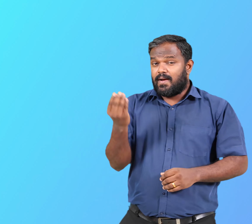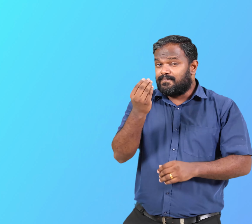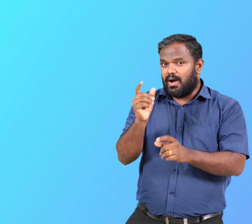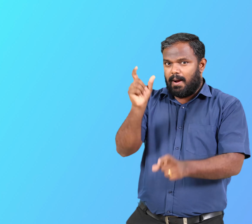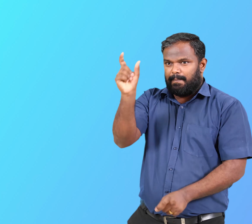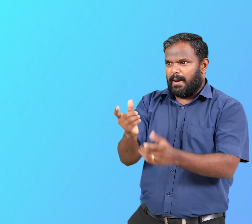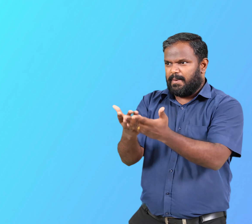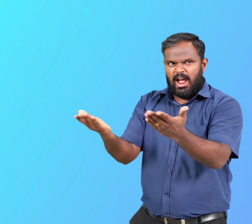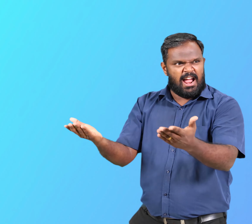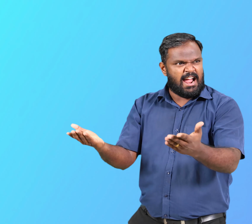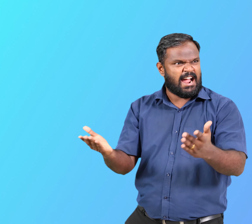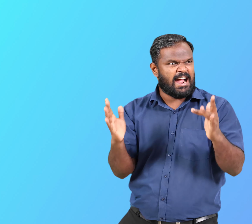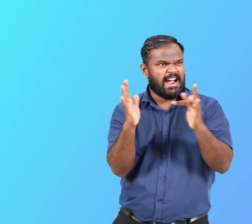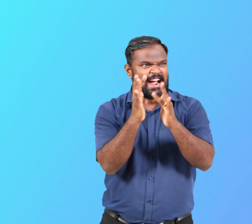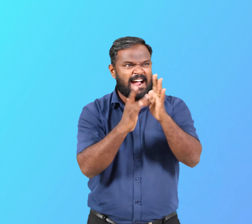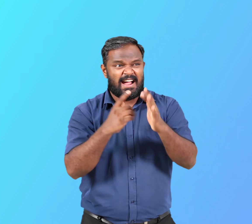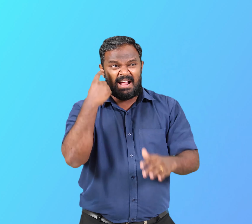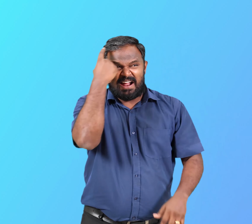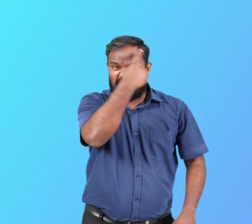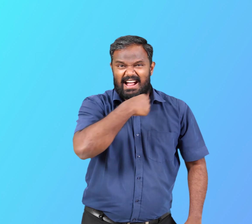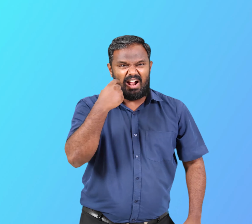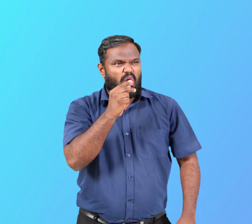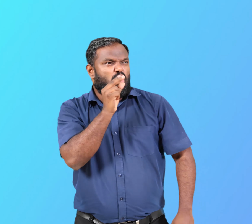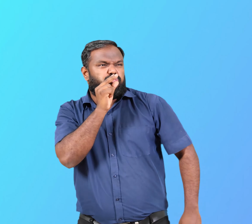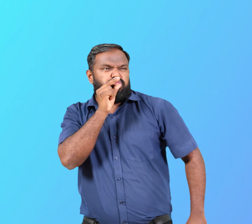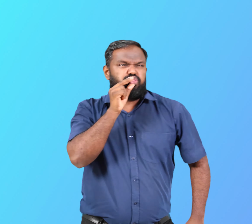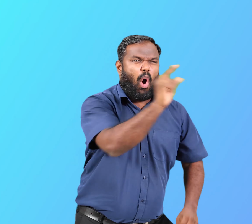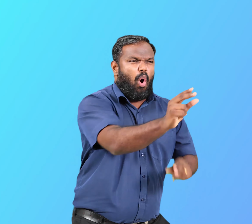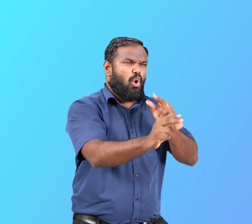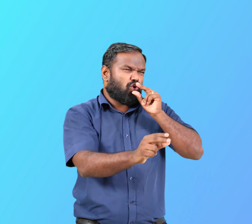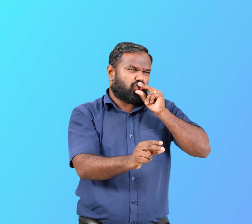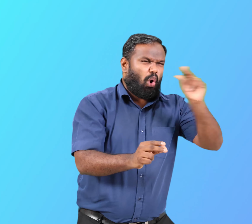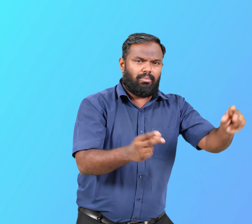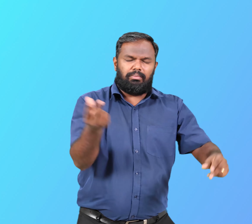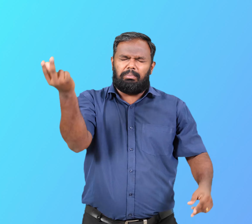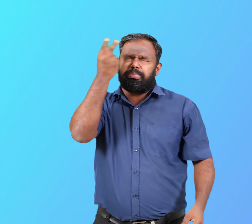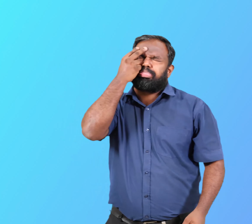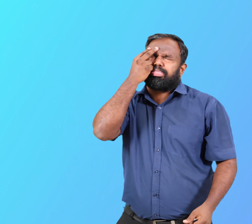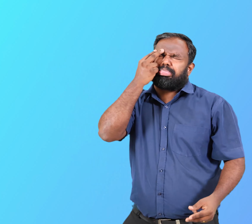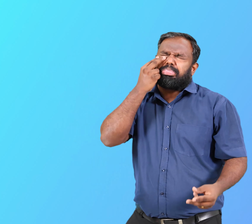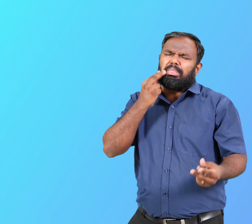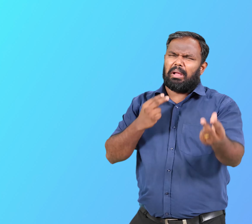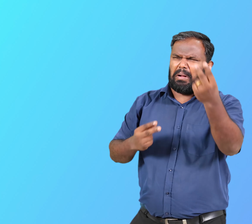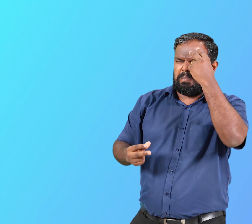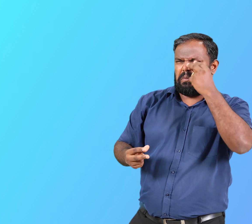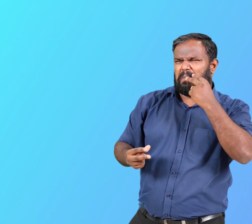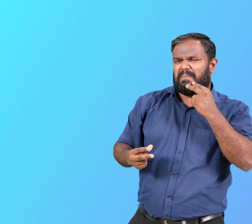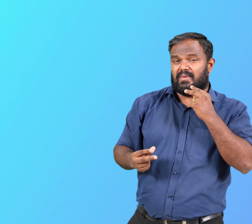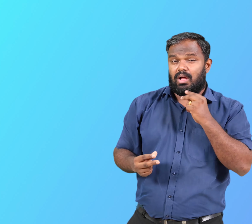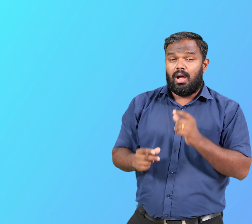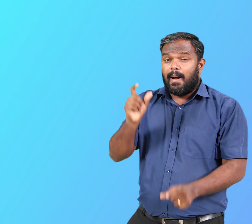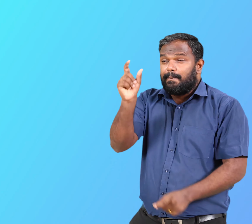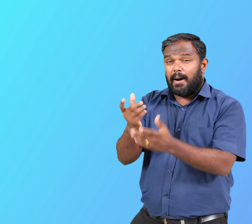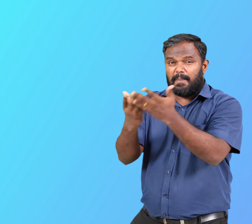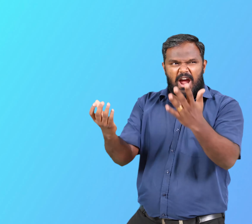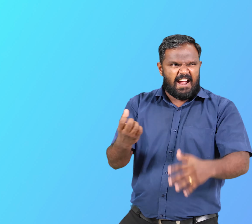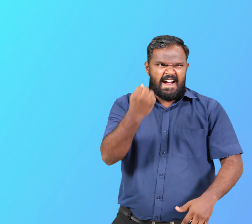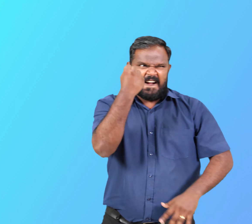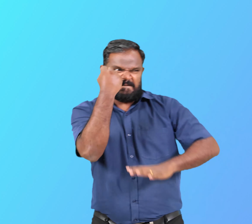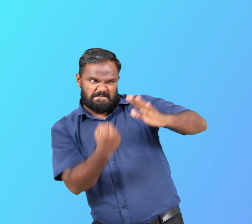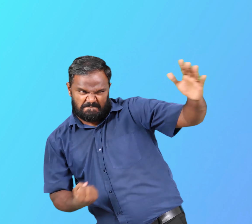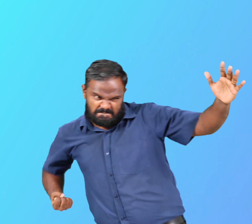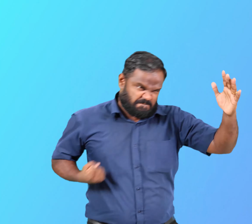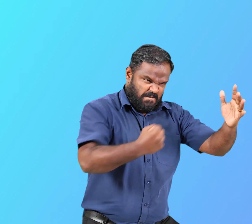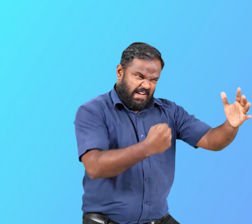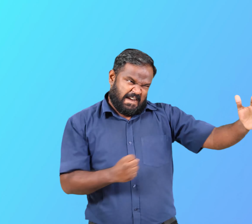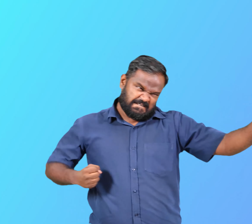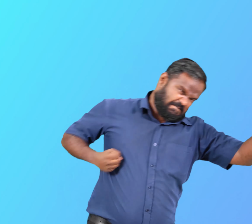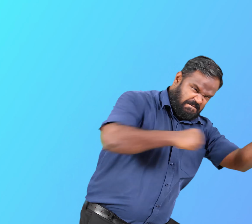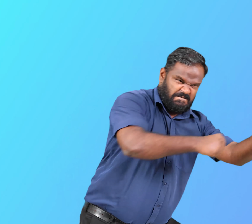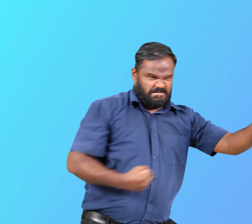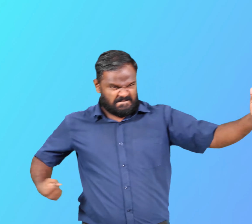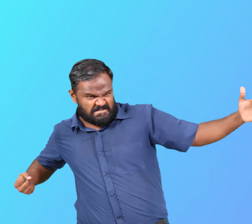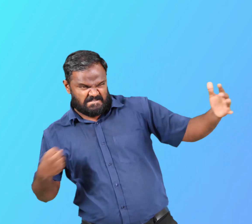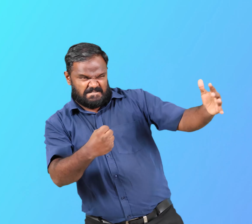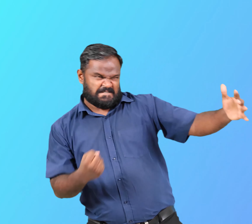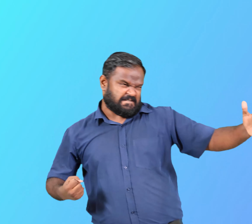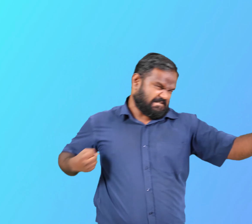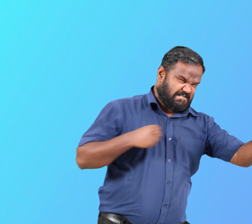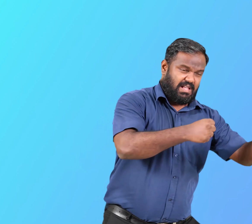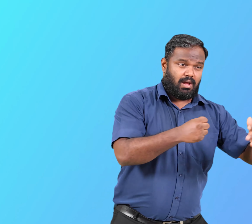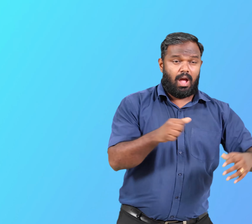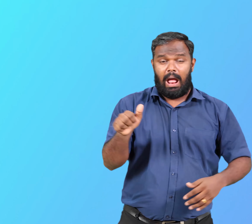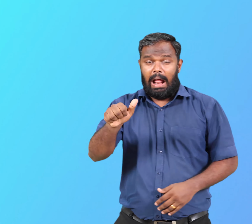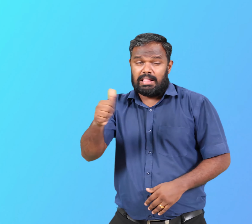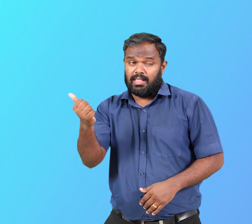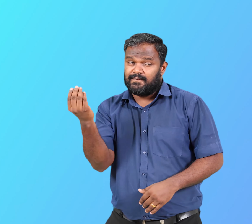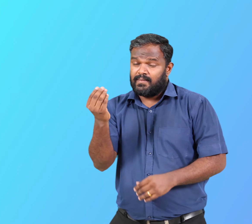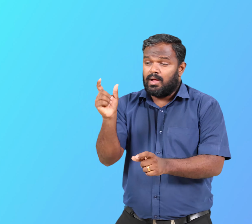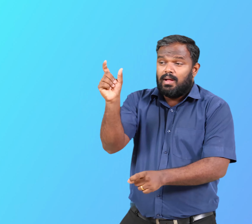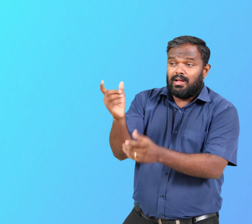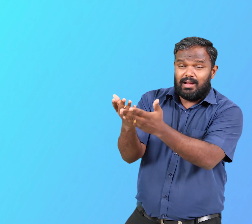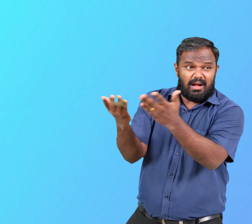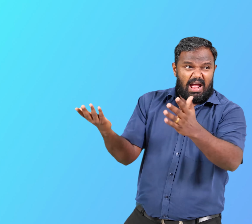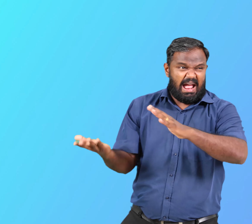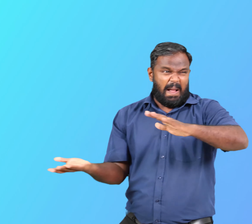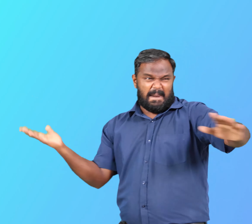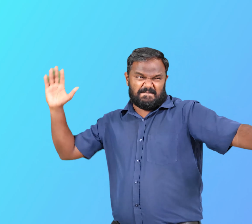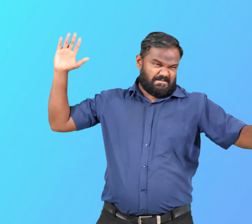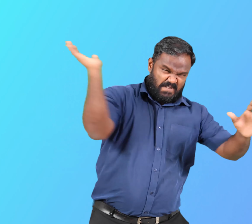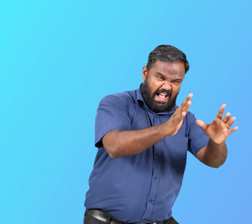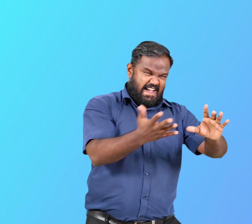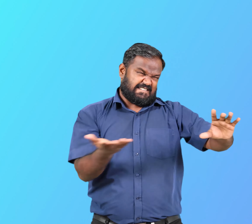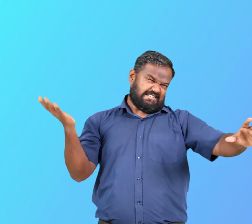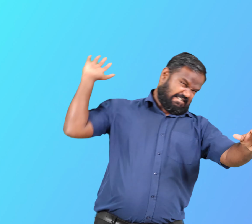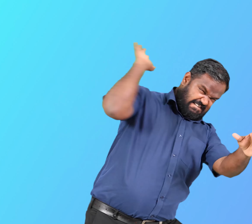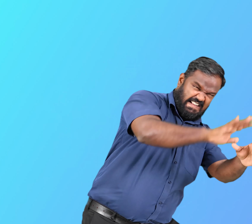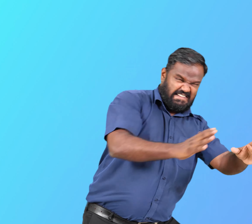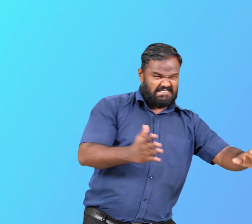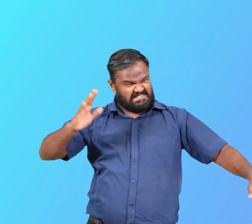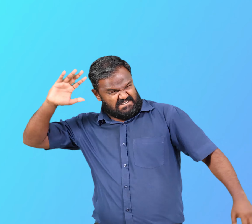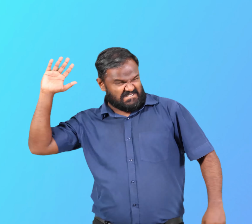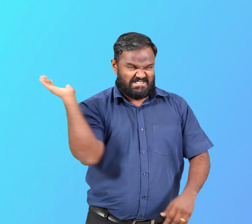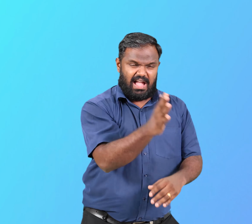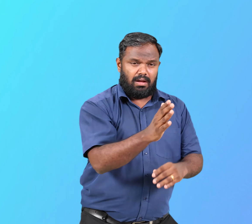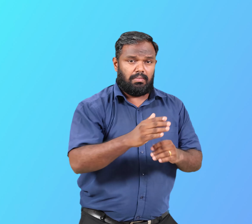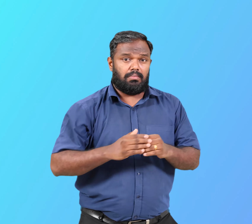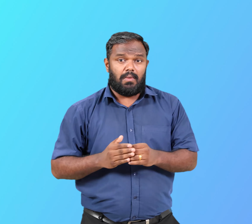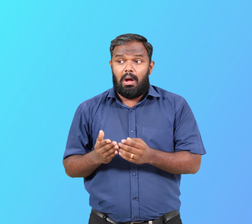Then some there spat in Jesus’ face, and they hit him with their fists. Others slapped him.